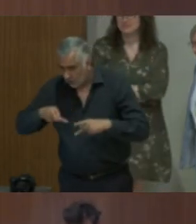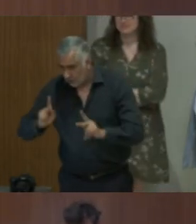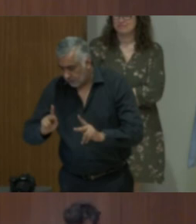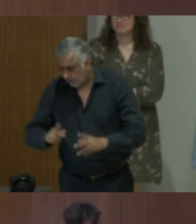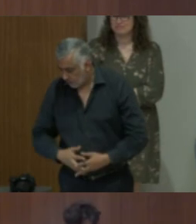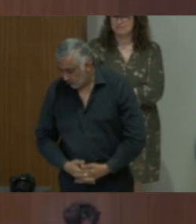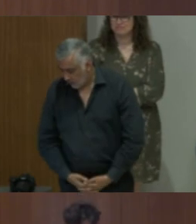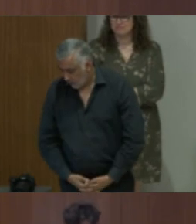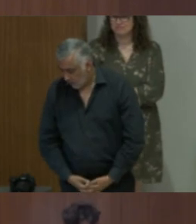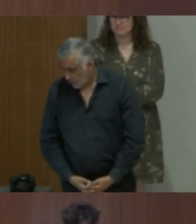It isn't a question,